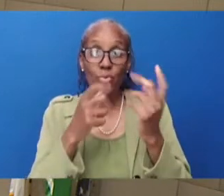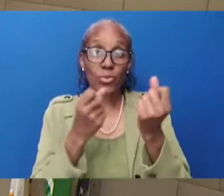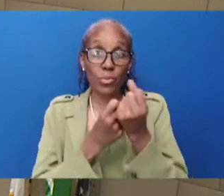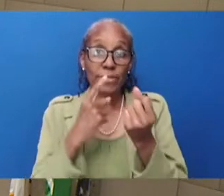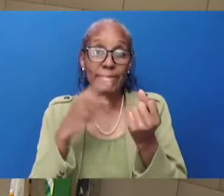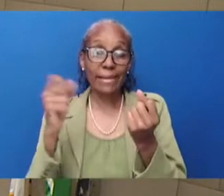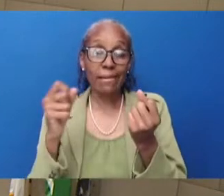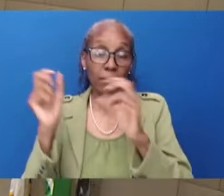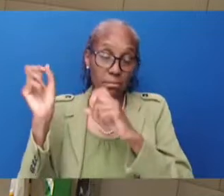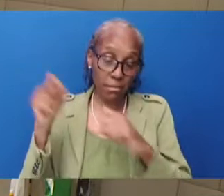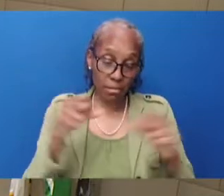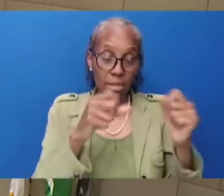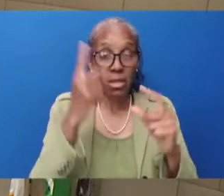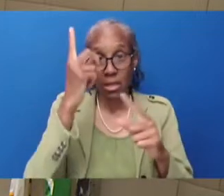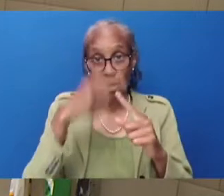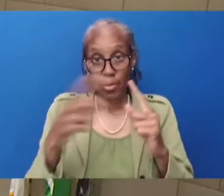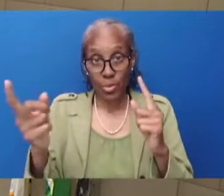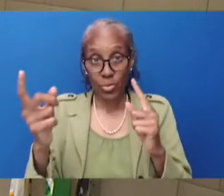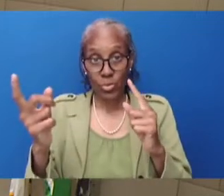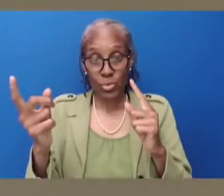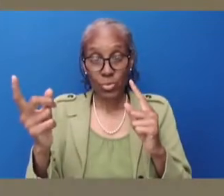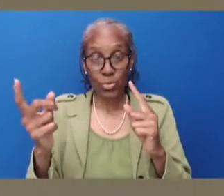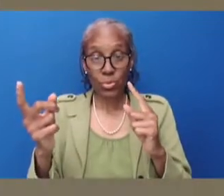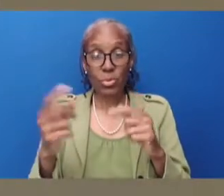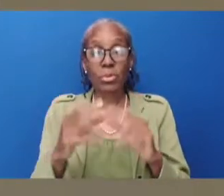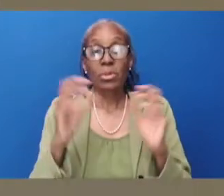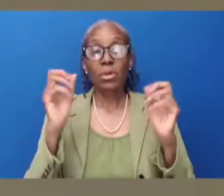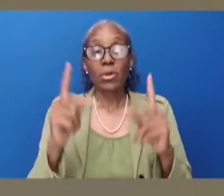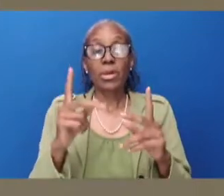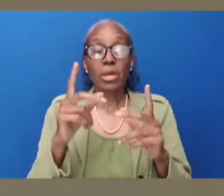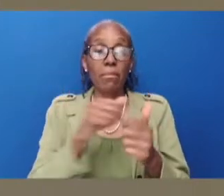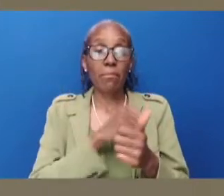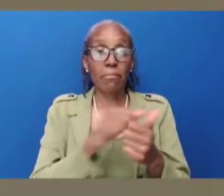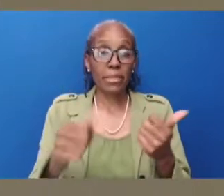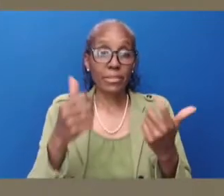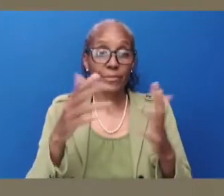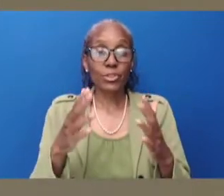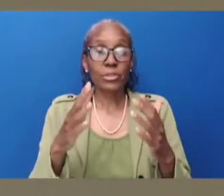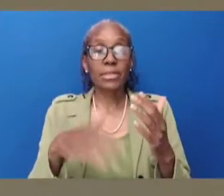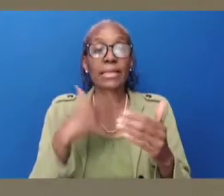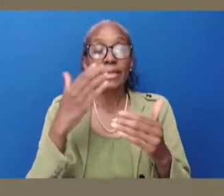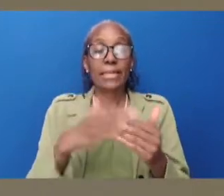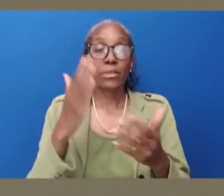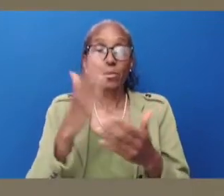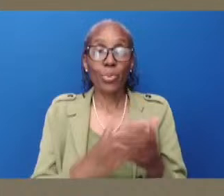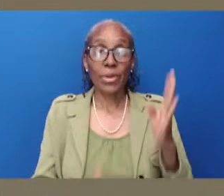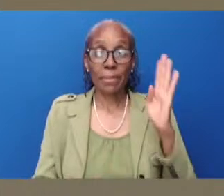MOTION THAT I JUST READ, ALL THOSE IN FAVOR, SAY AYE?